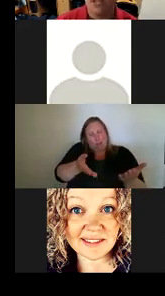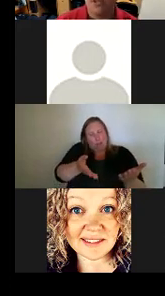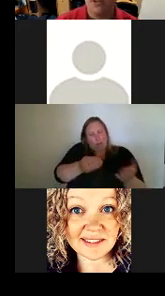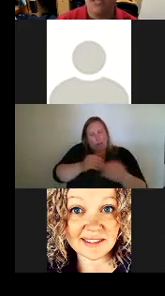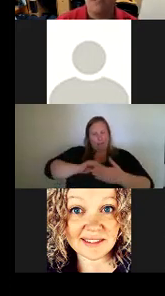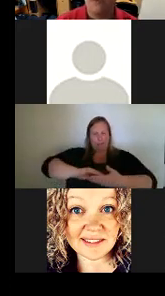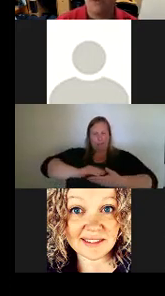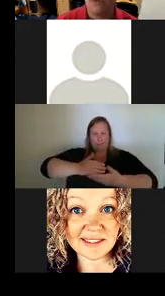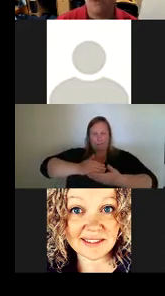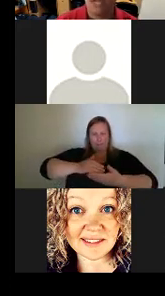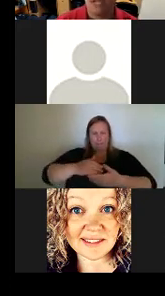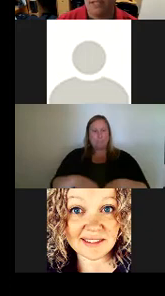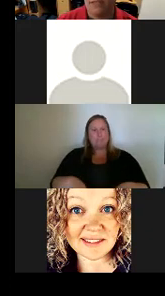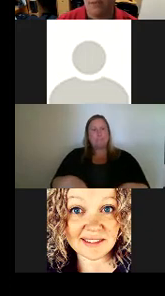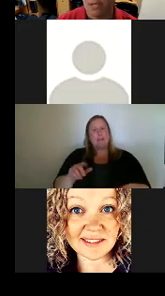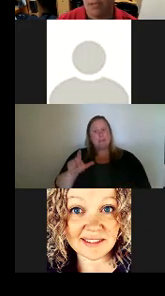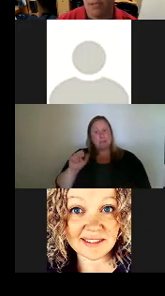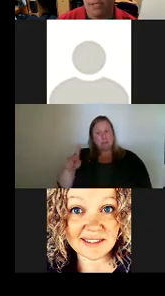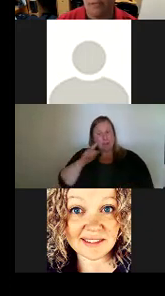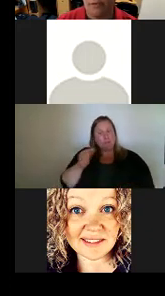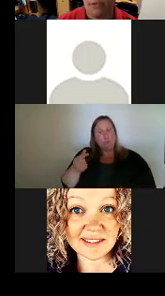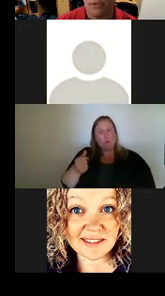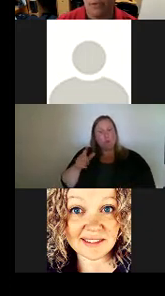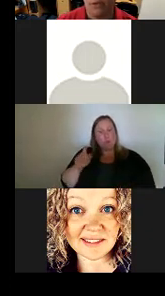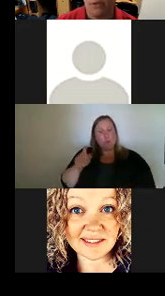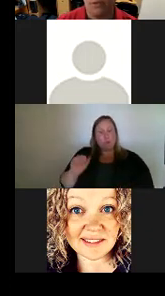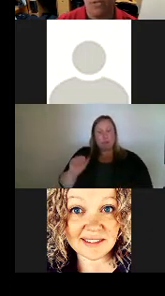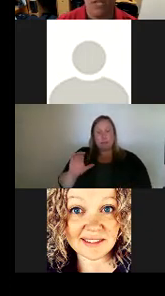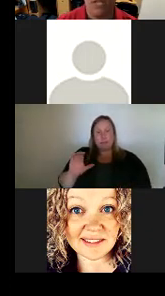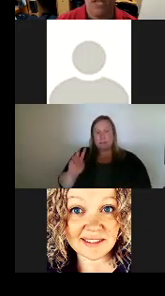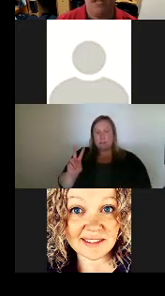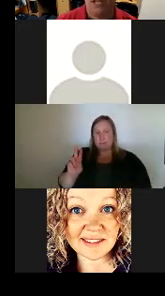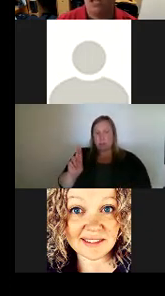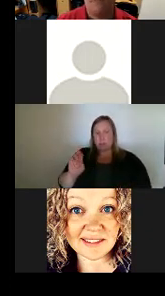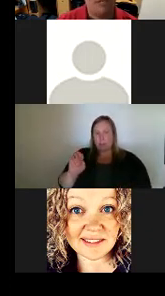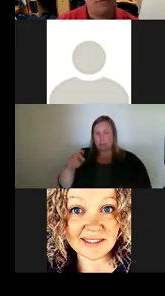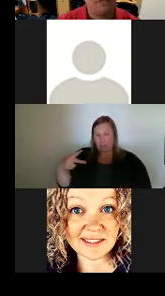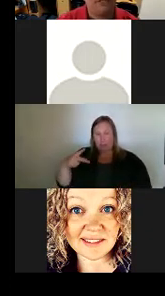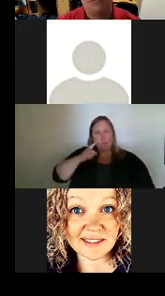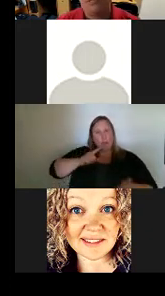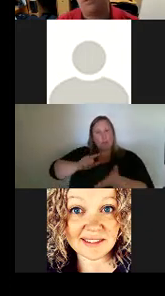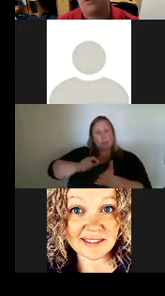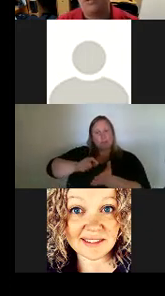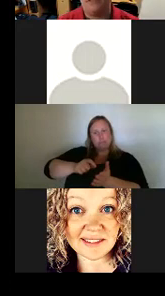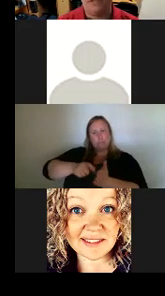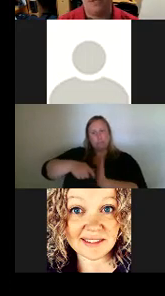THE LINK HERE IS FOR GOOGLE AND ACVREP, THE LINK FOR THE NEWS AND WEATHER, AND I WILL UPDATE, LAURA, AS SOON AS THE